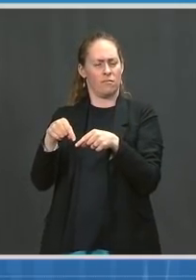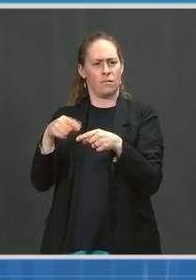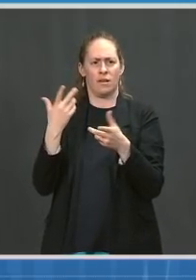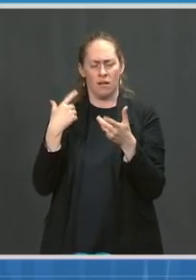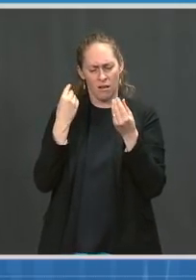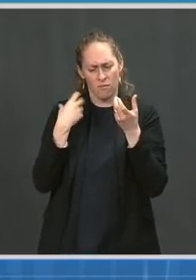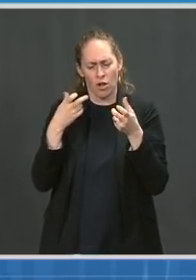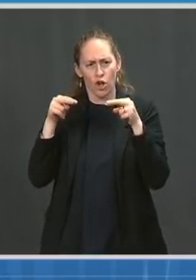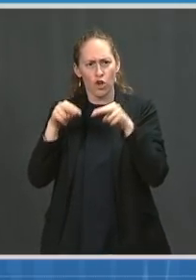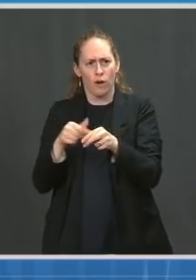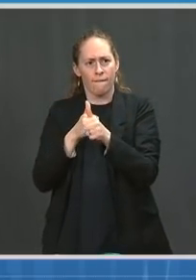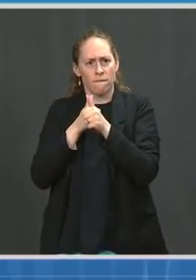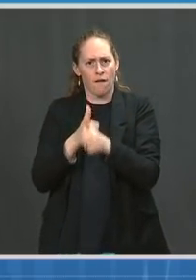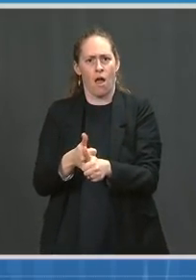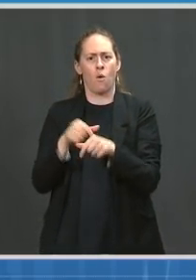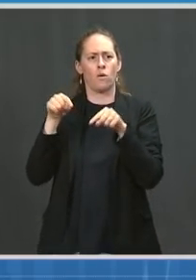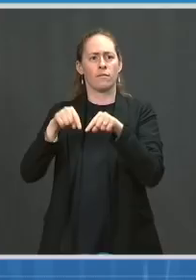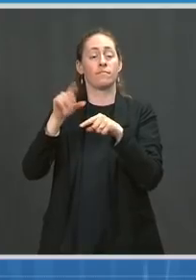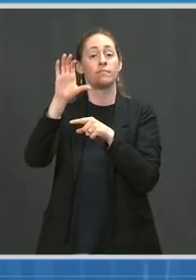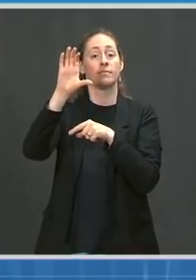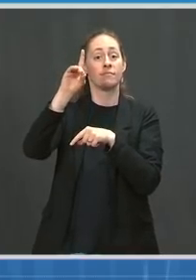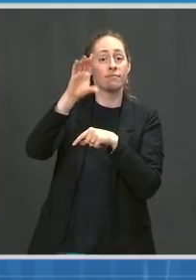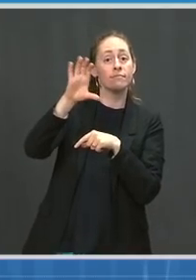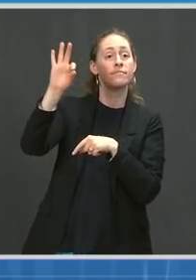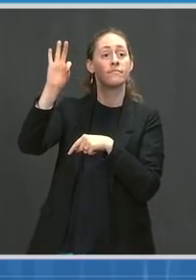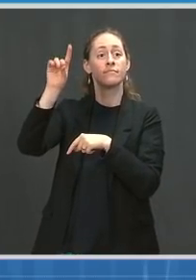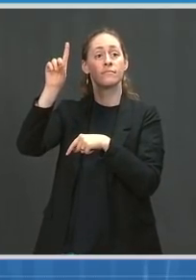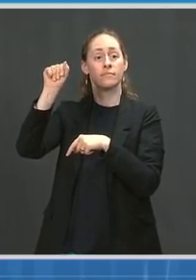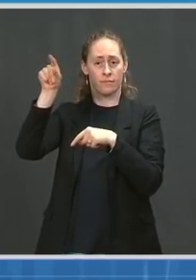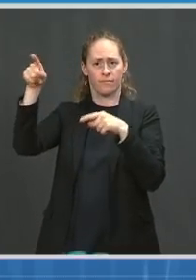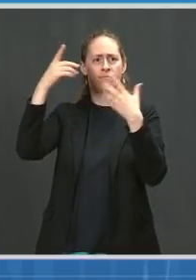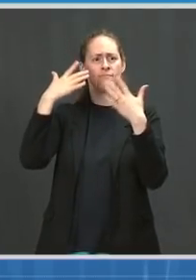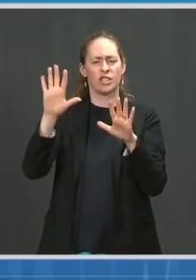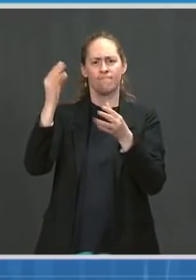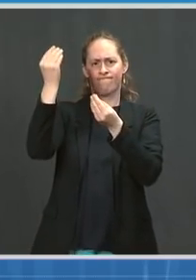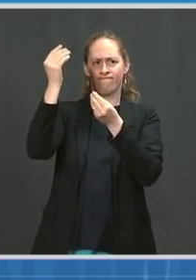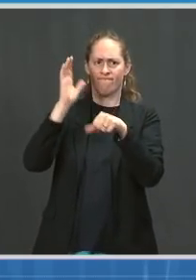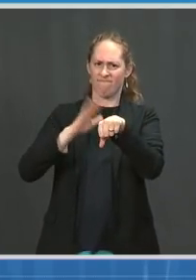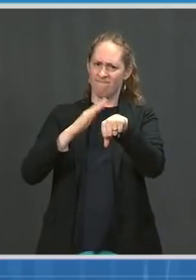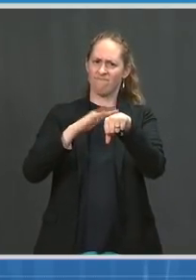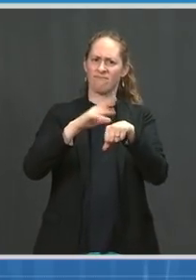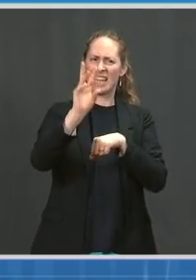CDC and FDA were alerted to six cases of rare types of blood clots,